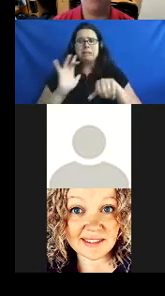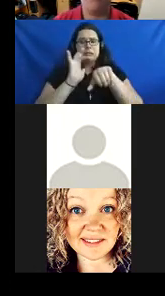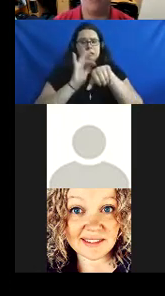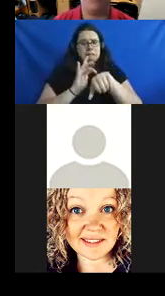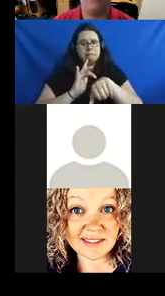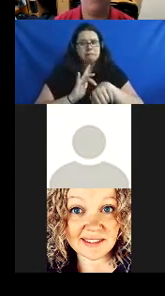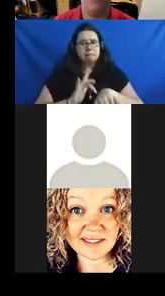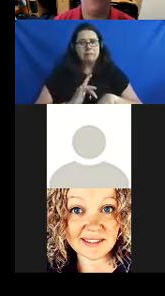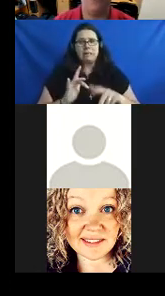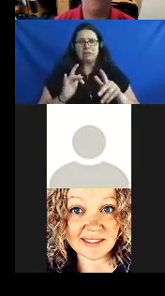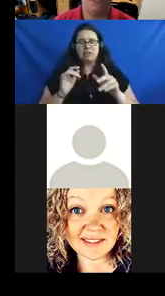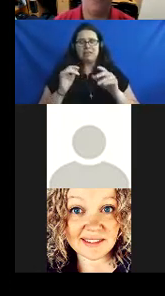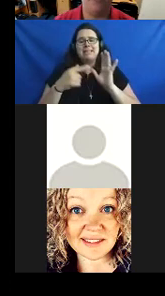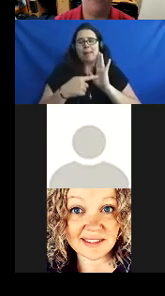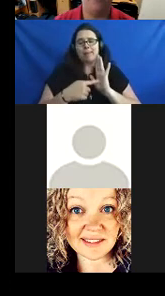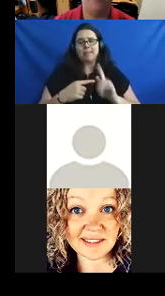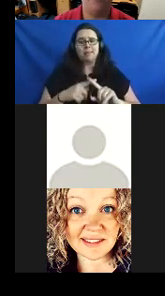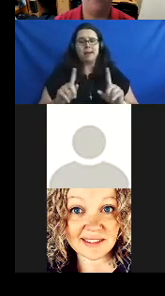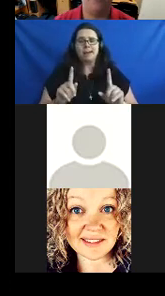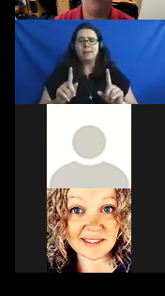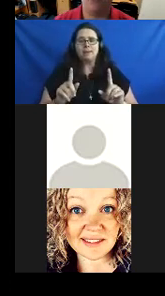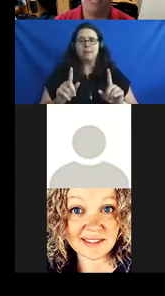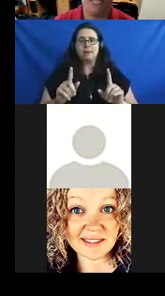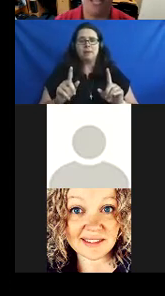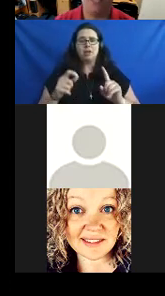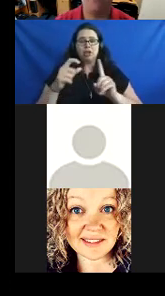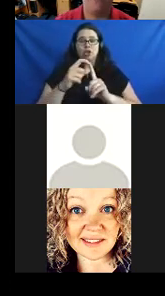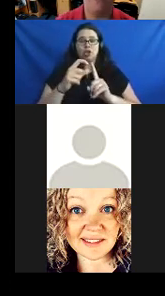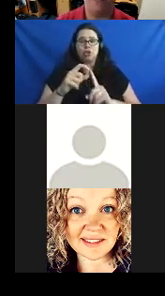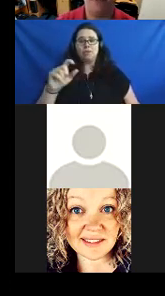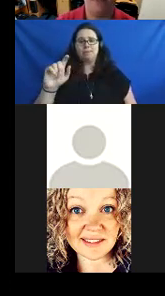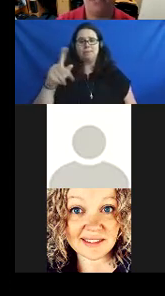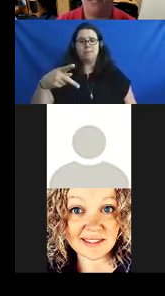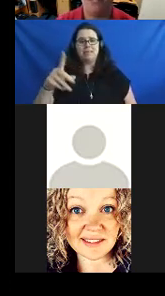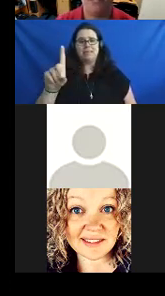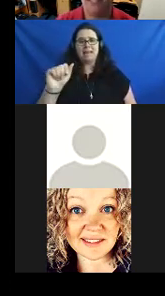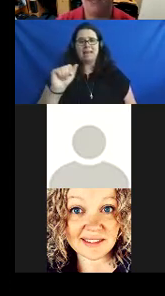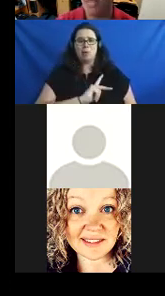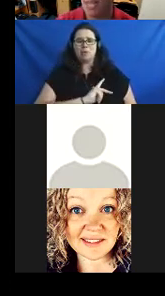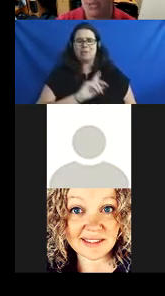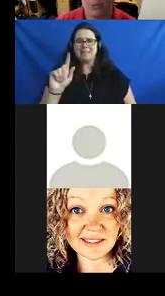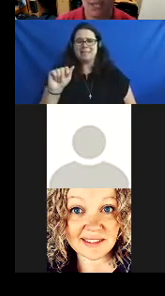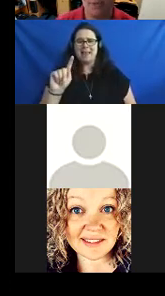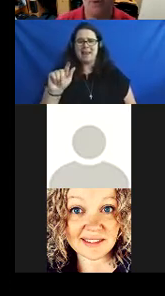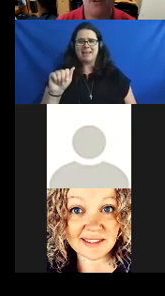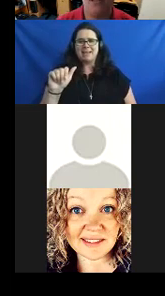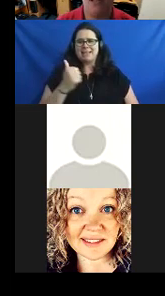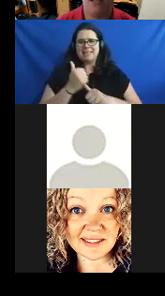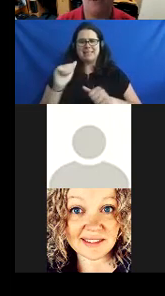THAT WE HAVE GONE THROUGH, BUT THE TERM PDA, PERSONAL DATA ASSISTANCE, IS NOT USED ANYMORE.